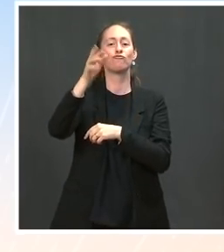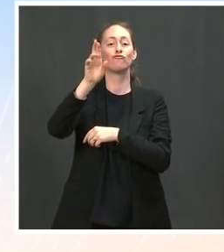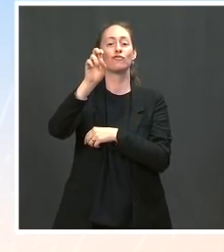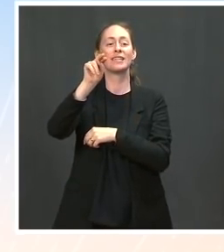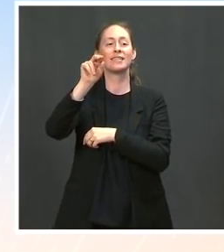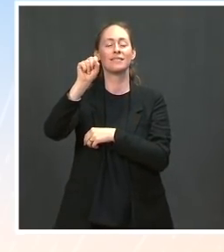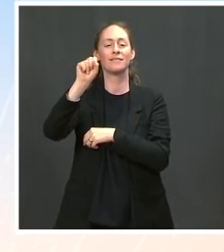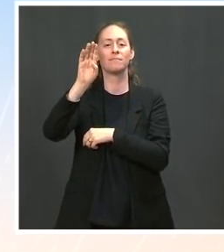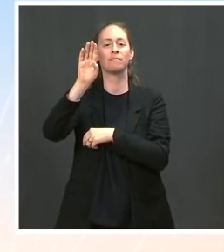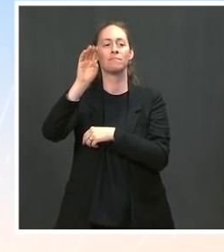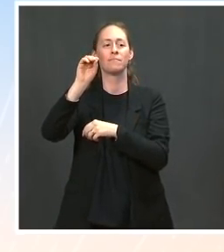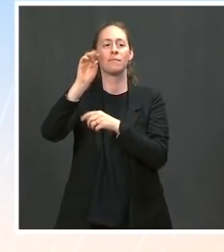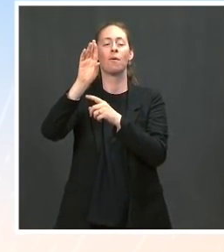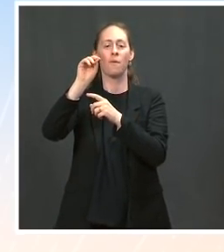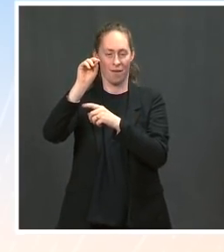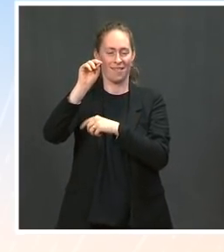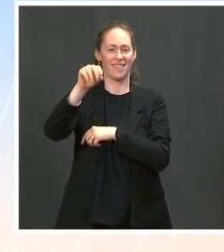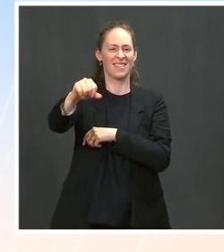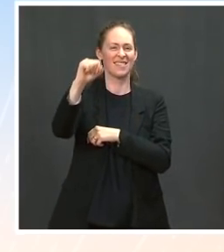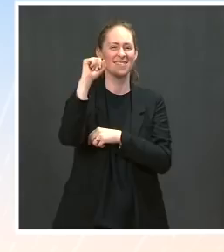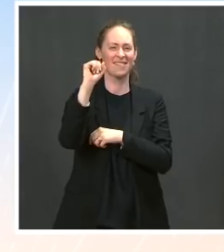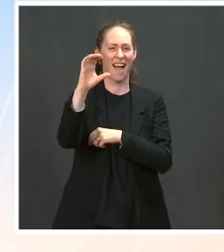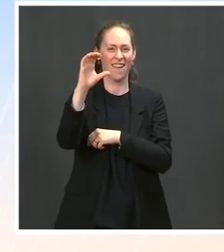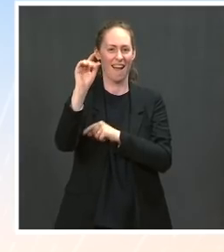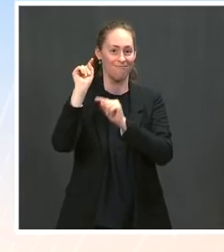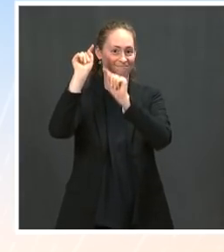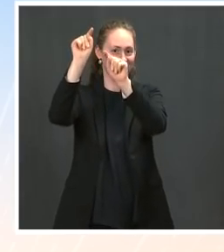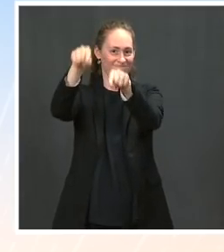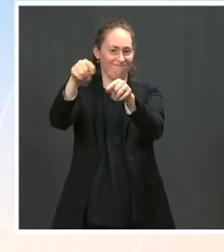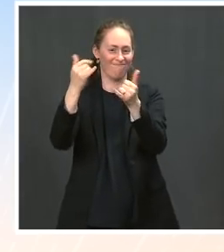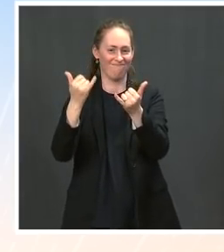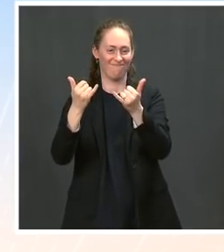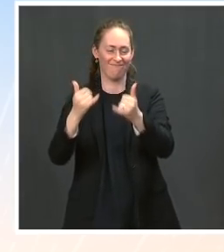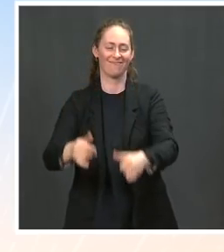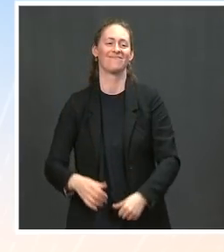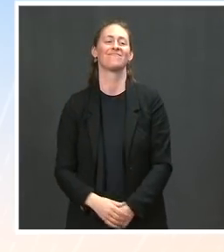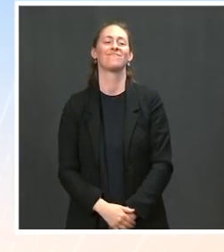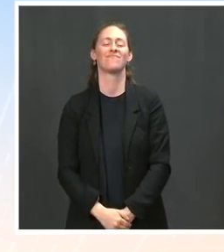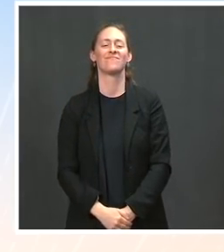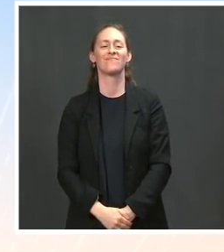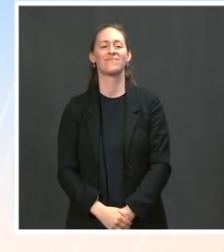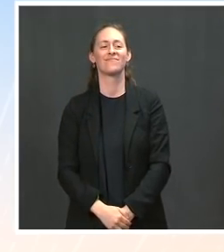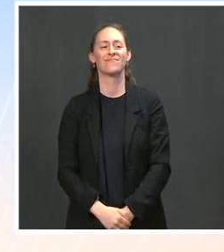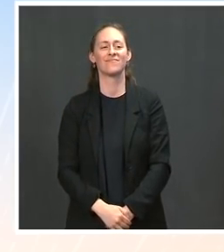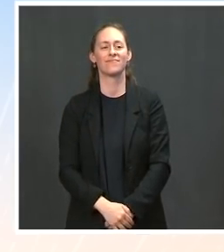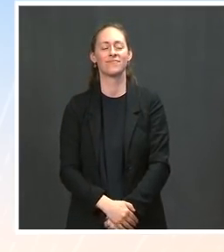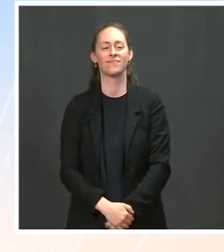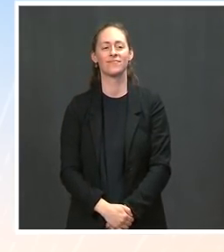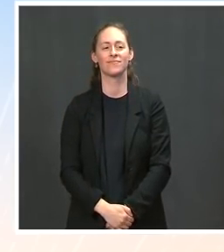of Greenville, Knox White -- of Greenville. Knox White is his name. Sorry. Undersca- -- underscoring the bipartisan support